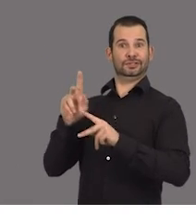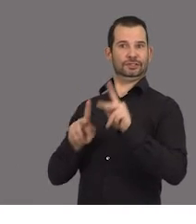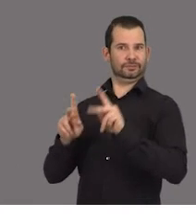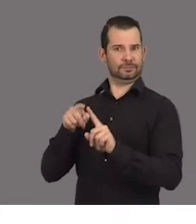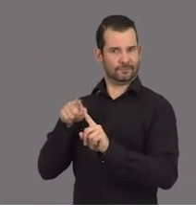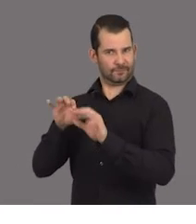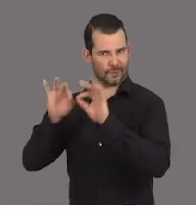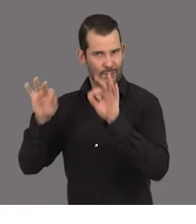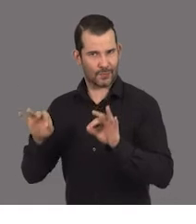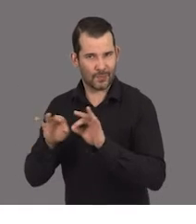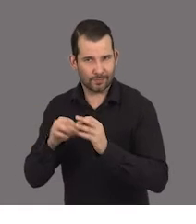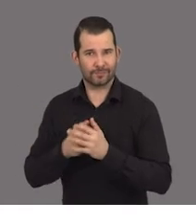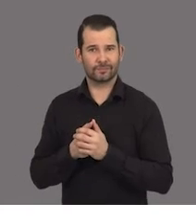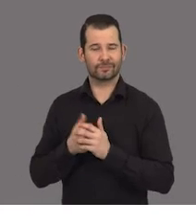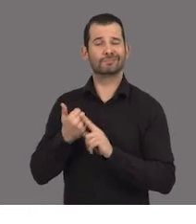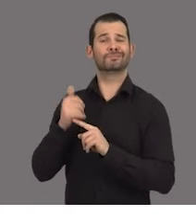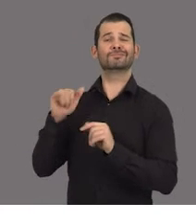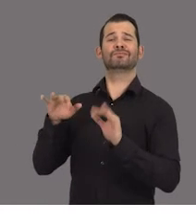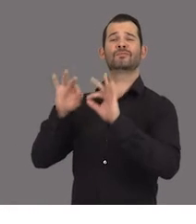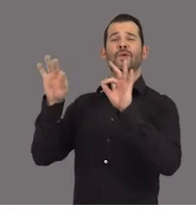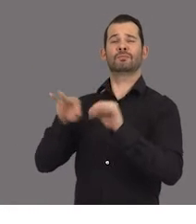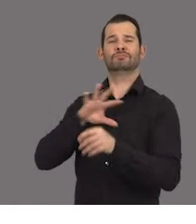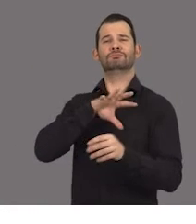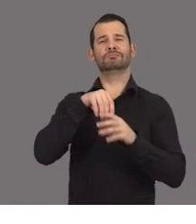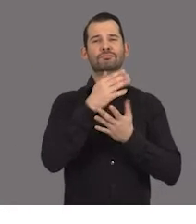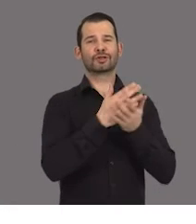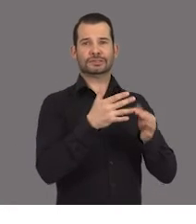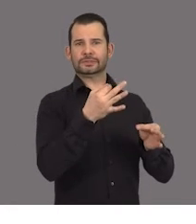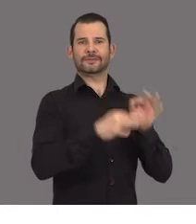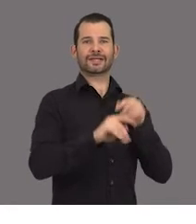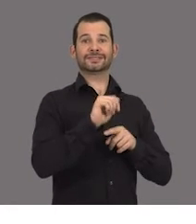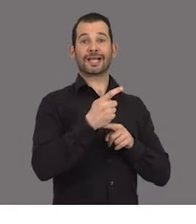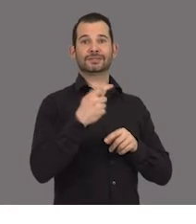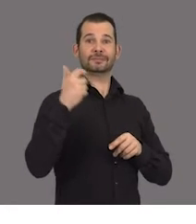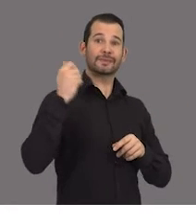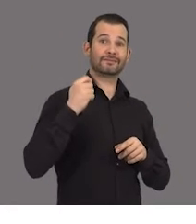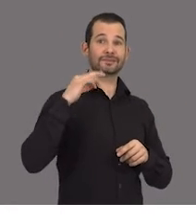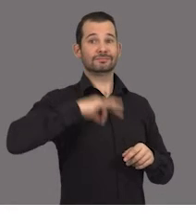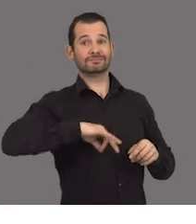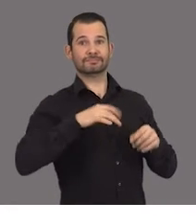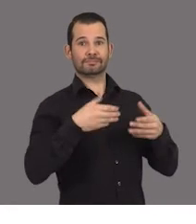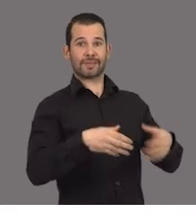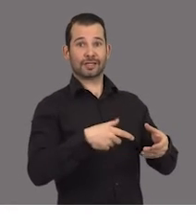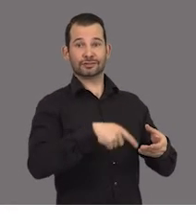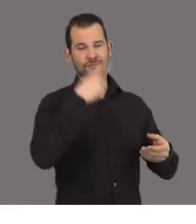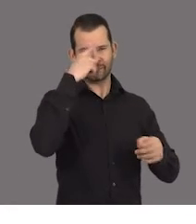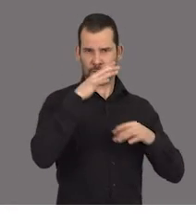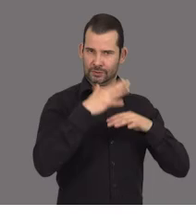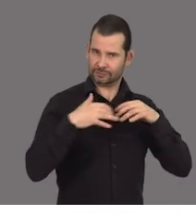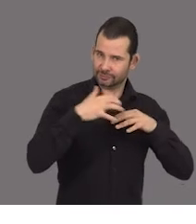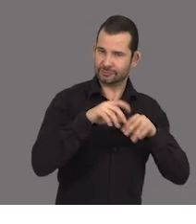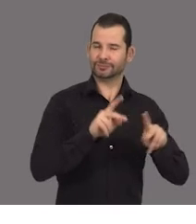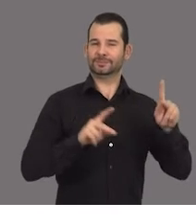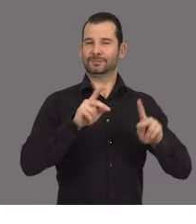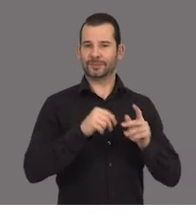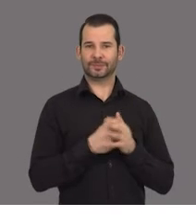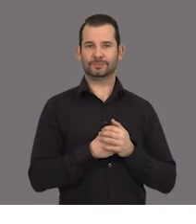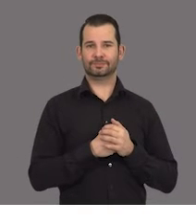This form is part of a simplified tax and benefits package for Indigenous Peoples. I will speak more about this later.